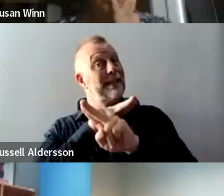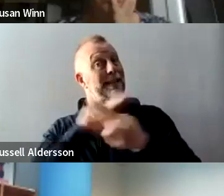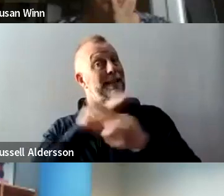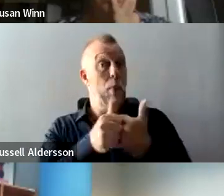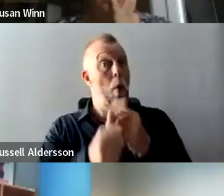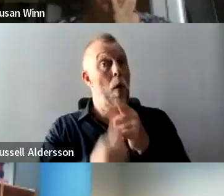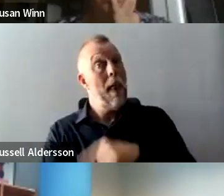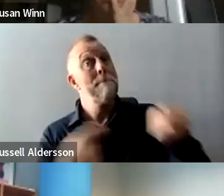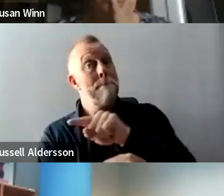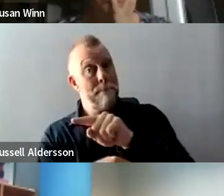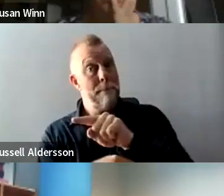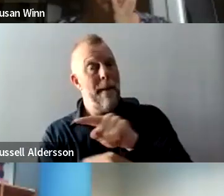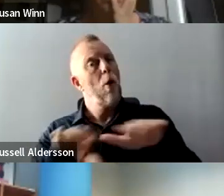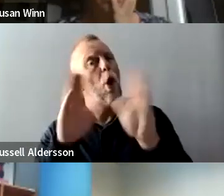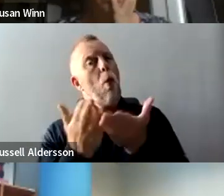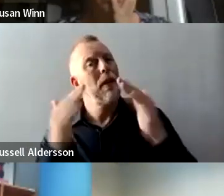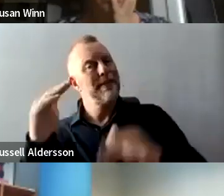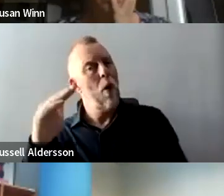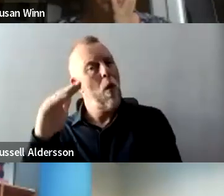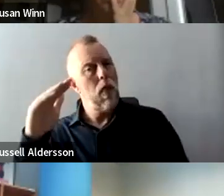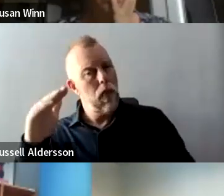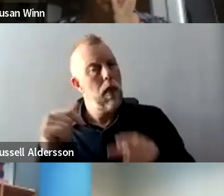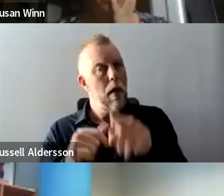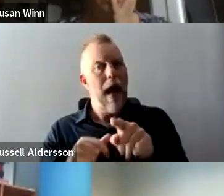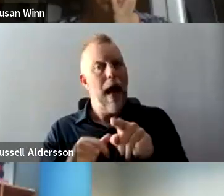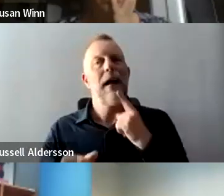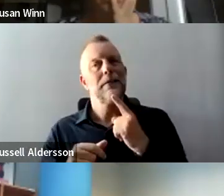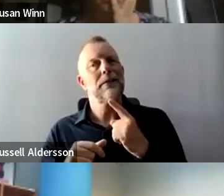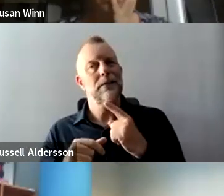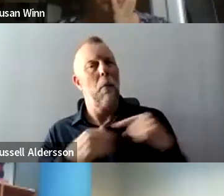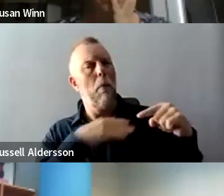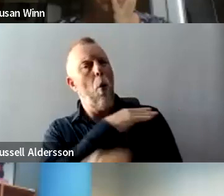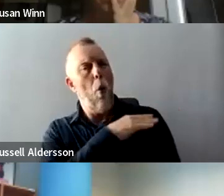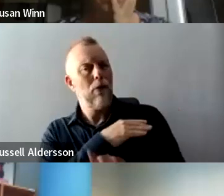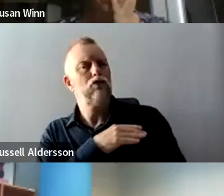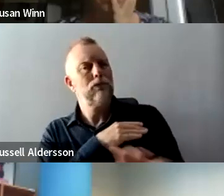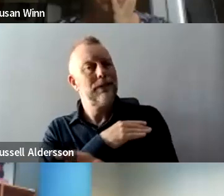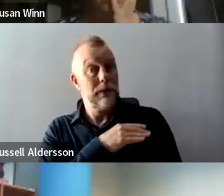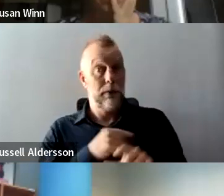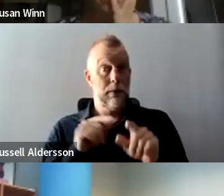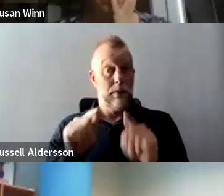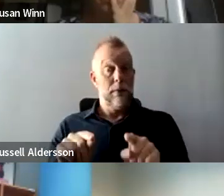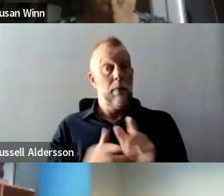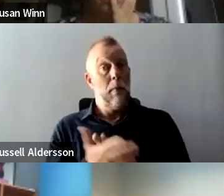in the Global South and other low resource countries where it could be invaluable as.